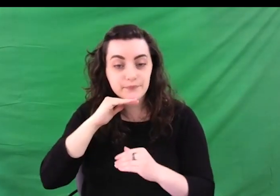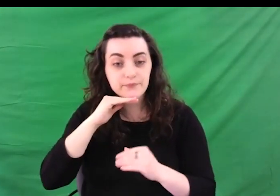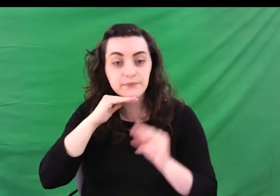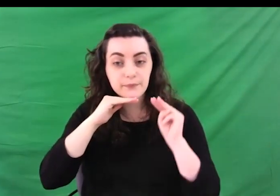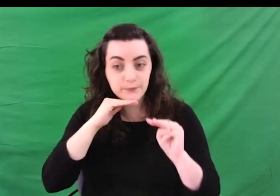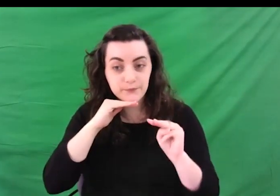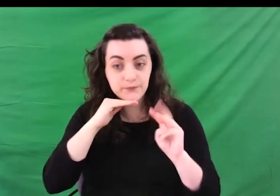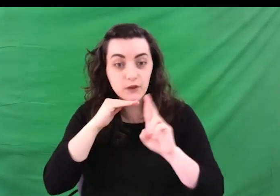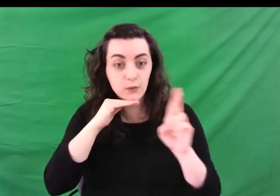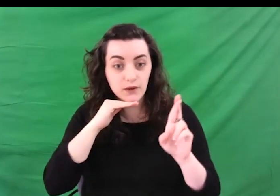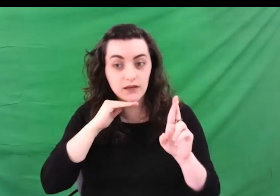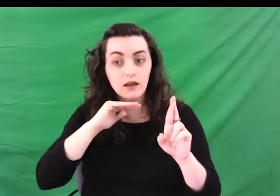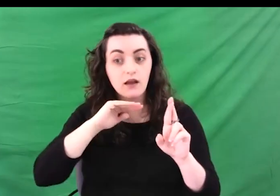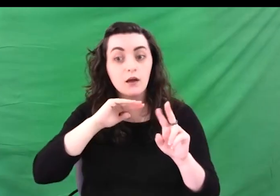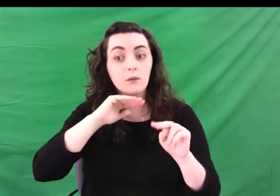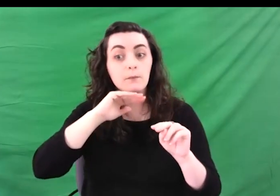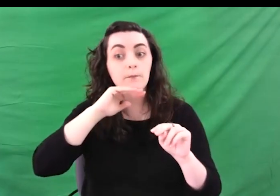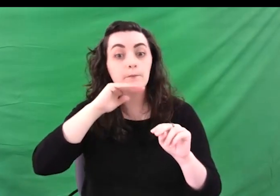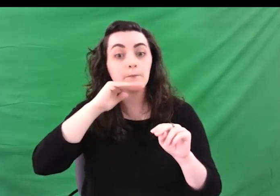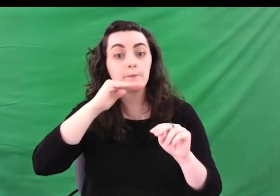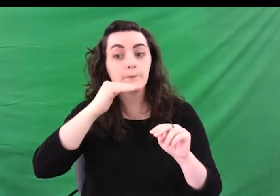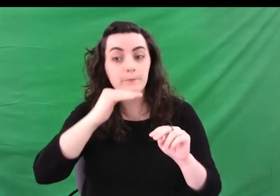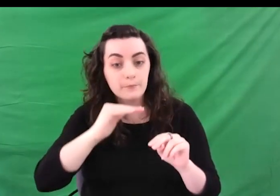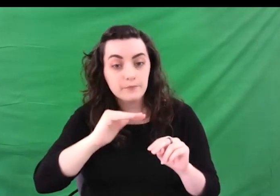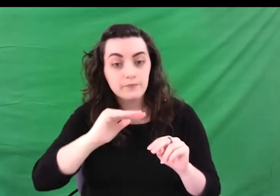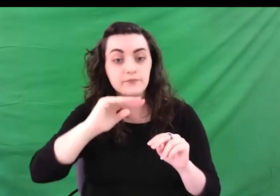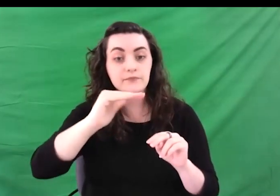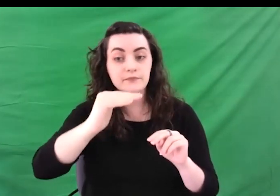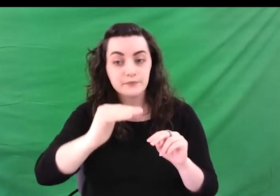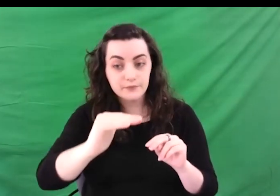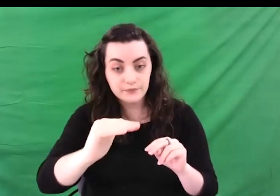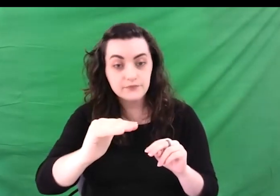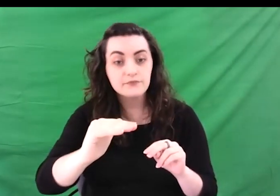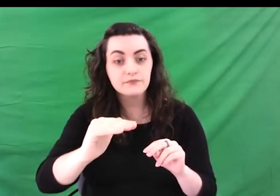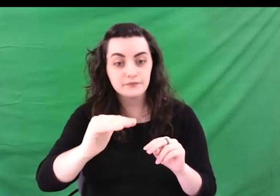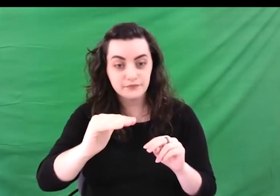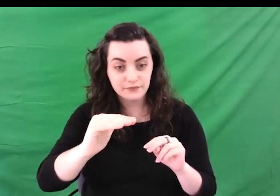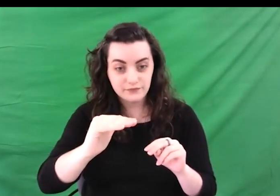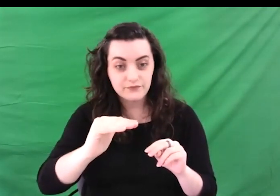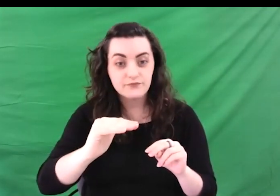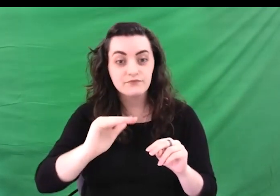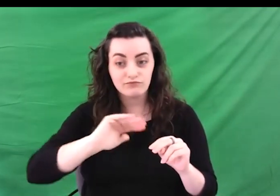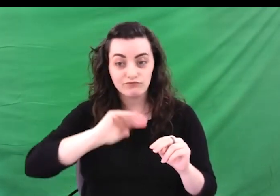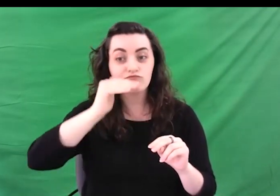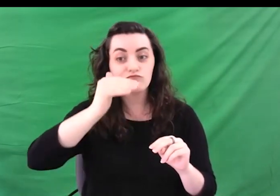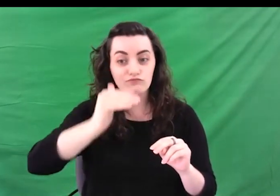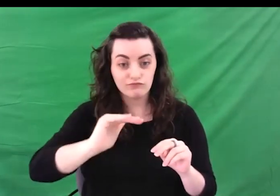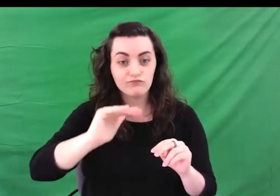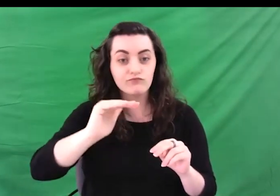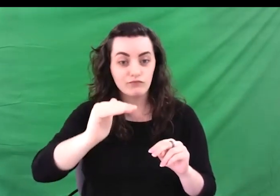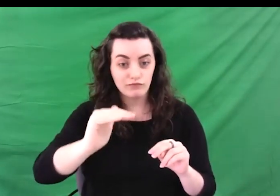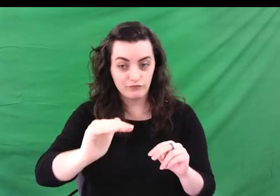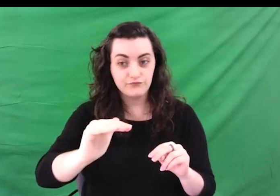and then we just moved it forward while drawing a couple of humps in the Air as our hand moved out.